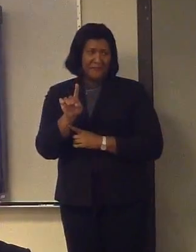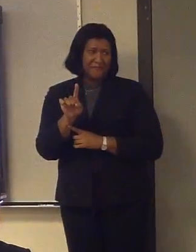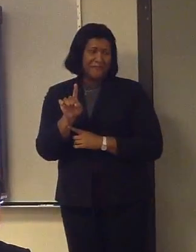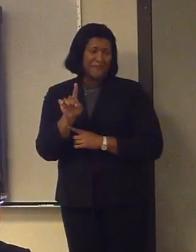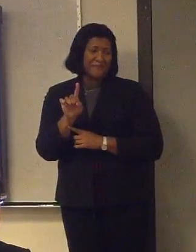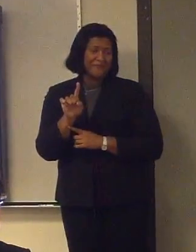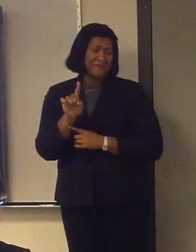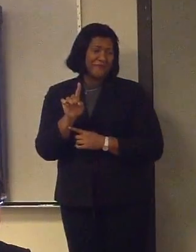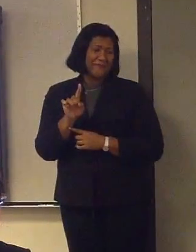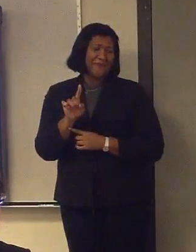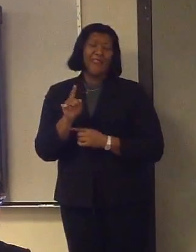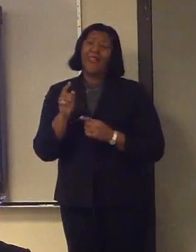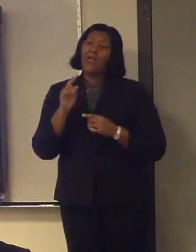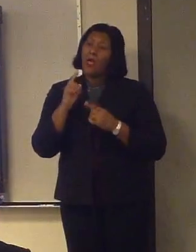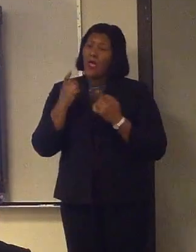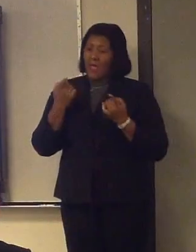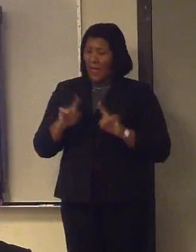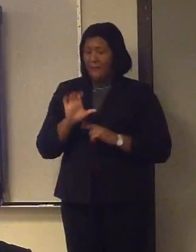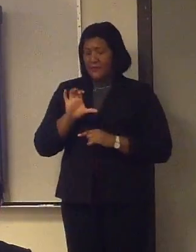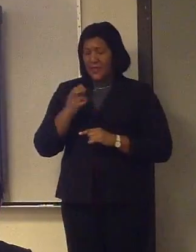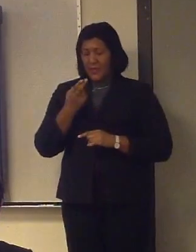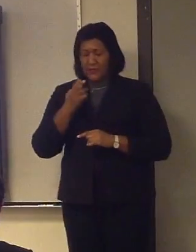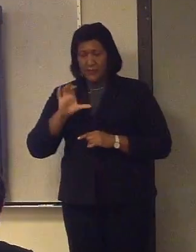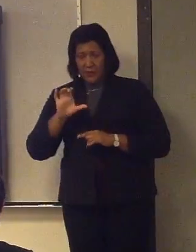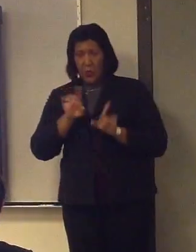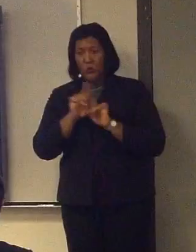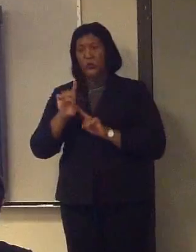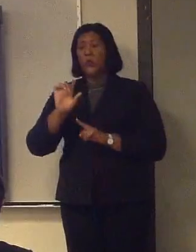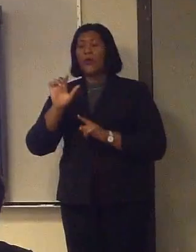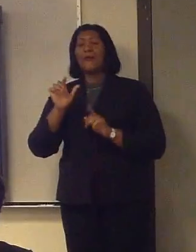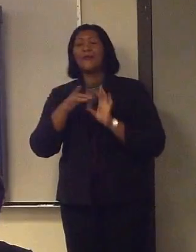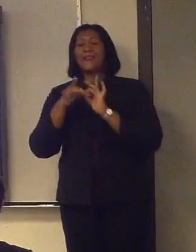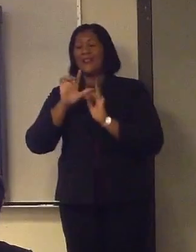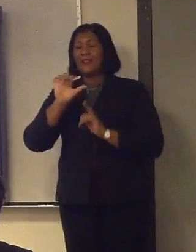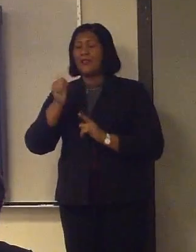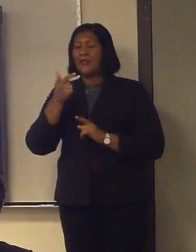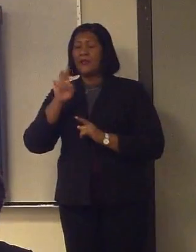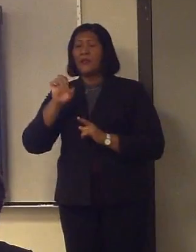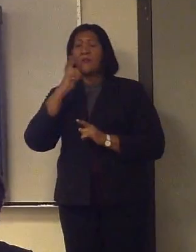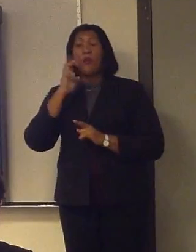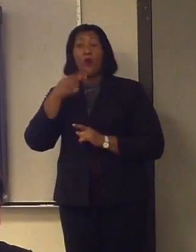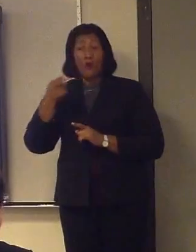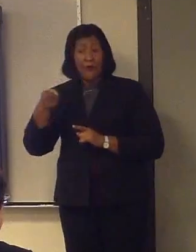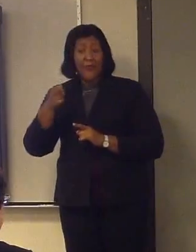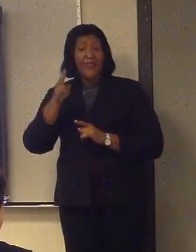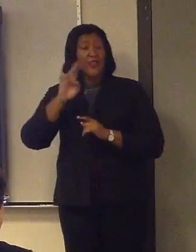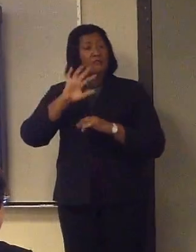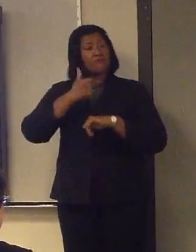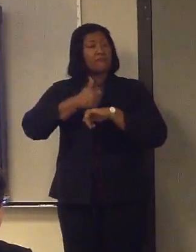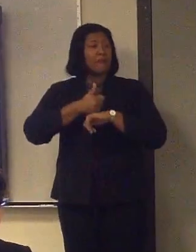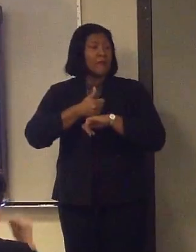the CHC, then the League for the Hard of Hearing, formed advocates for better communication,